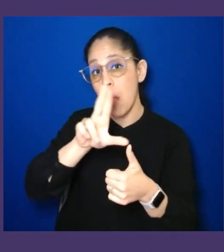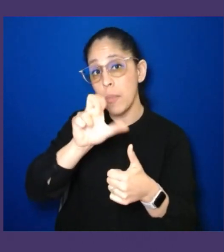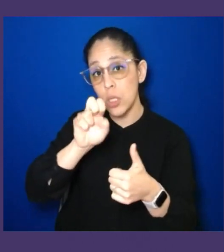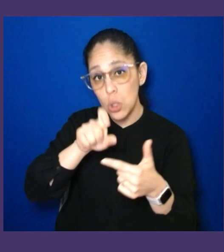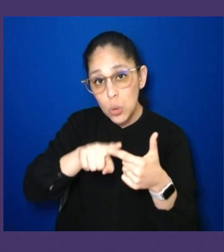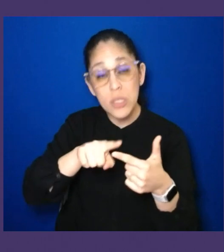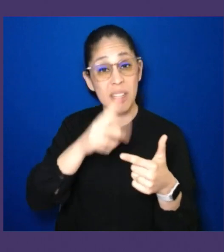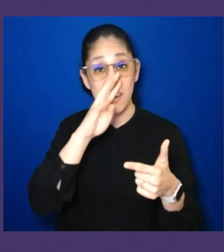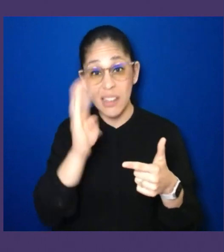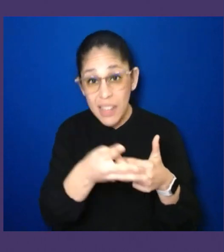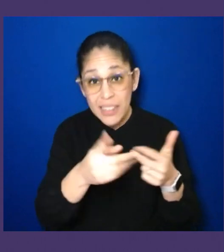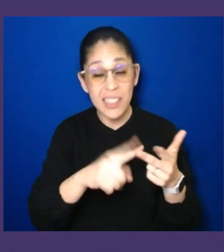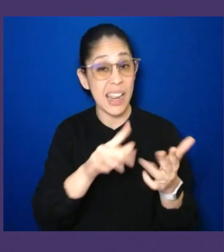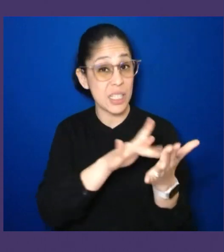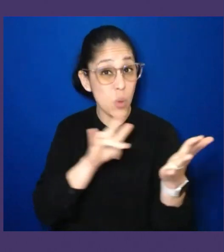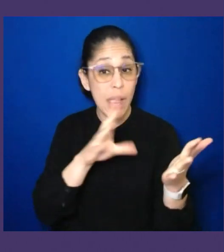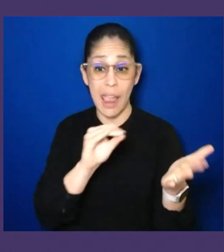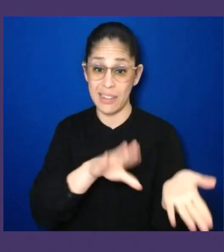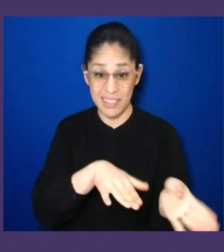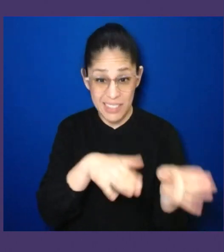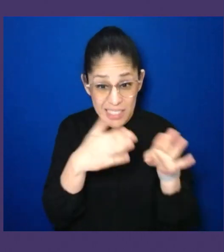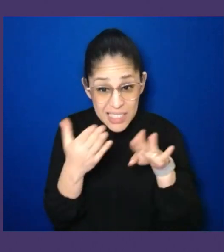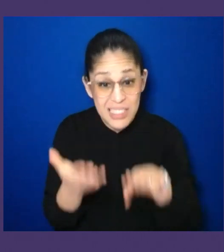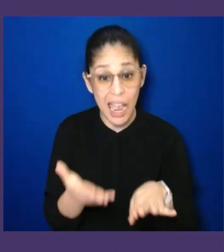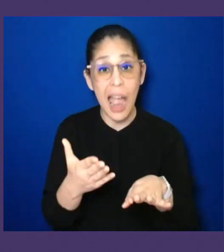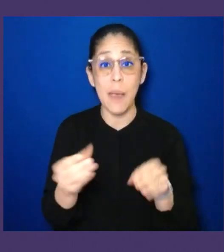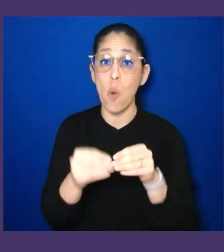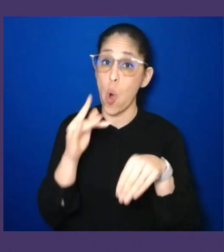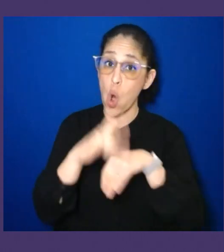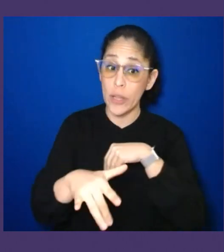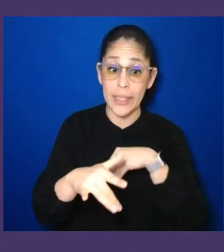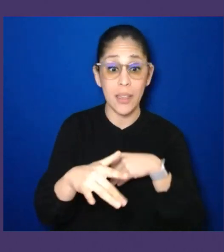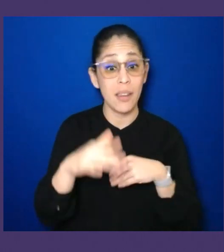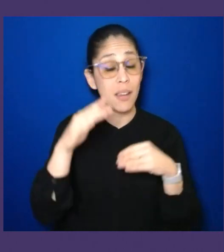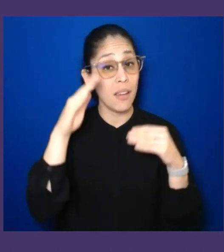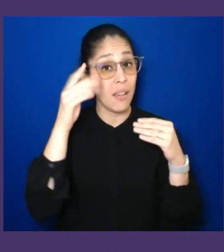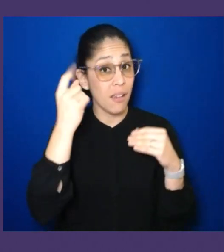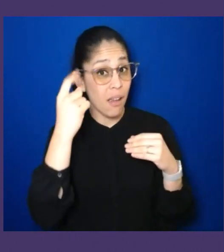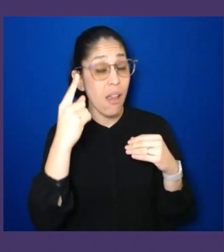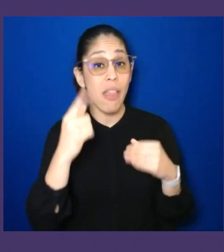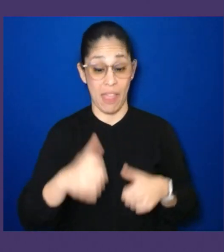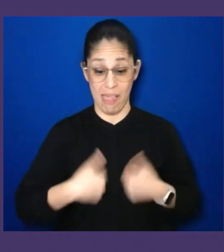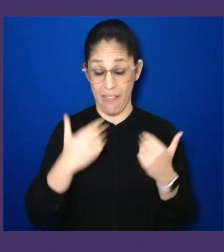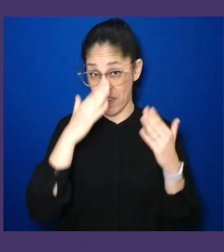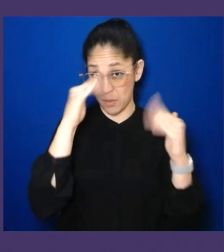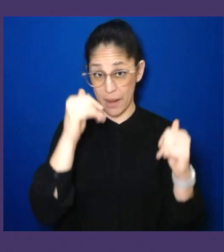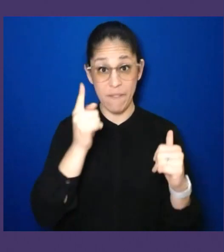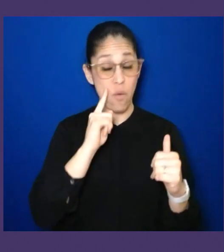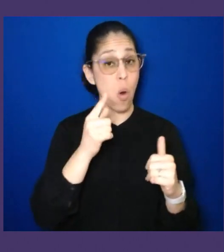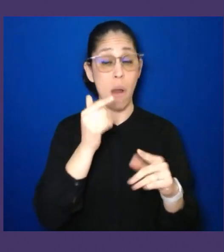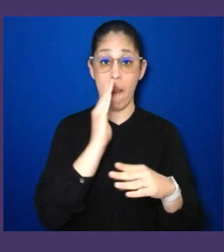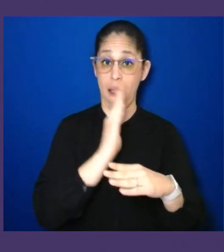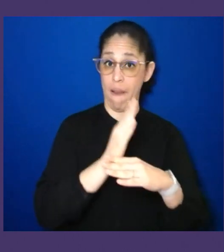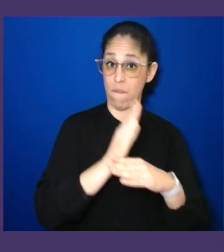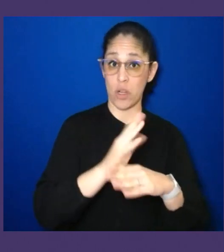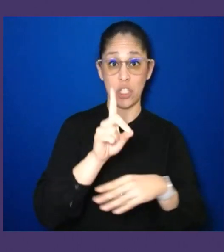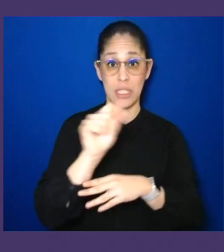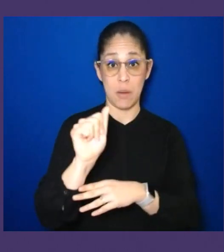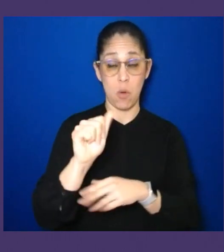The average life expectancy of an intellectually disabled Australian is some 10-15 years less in